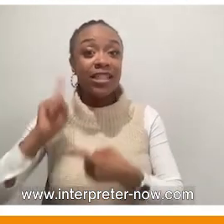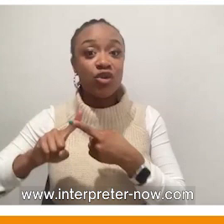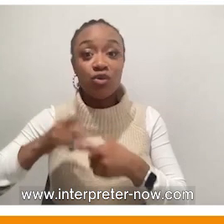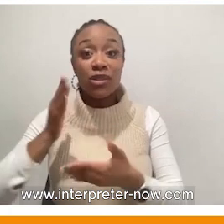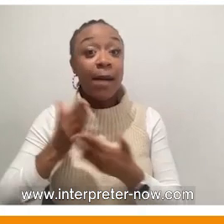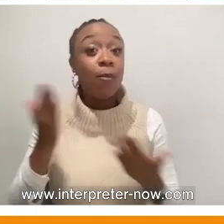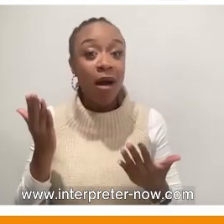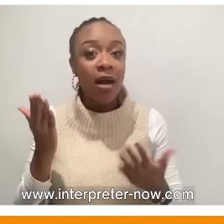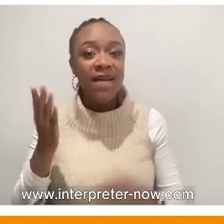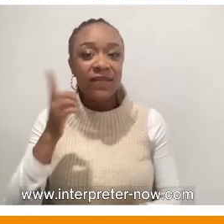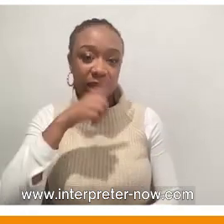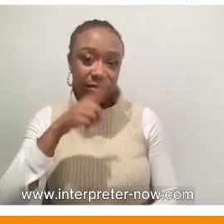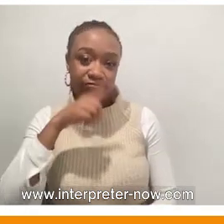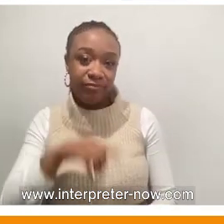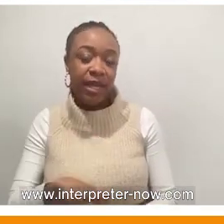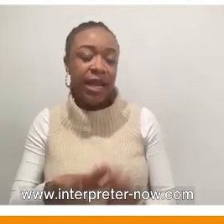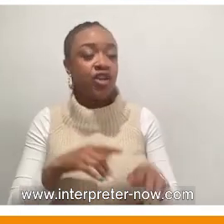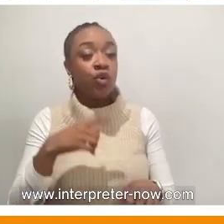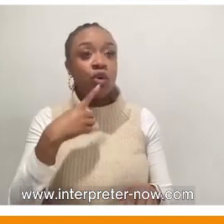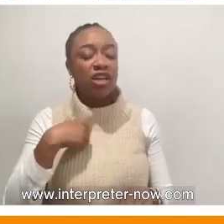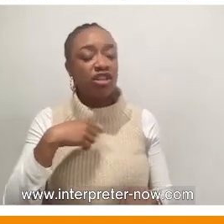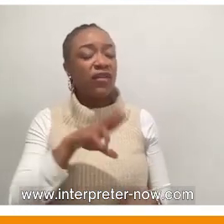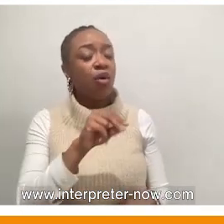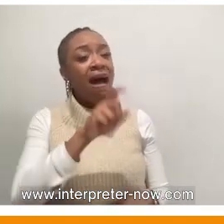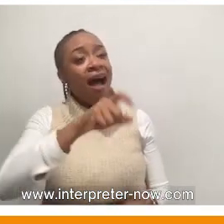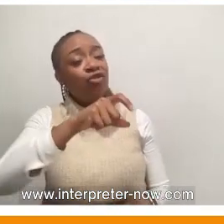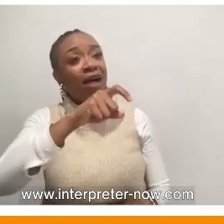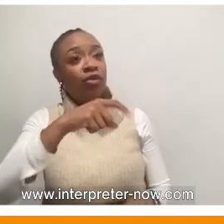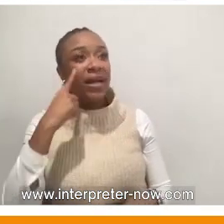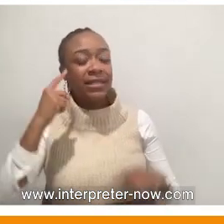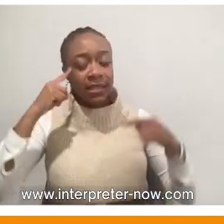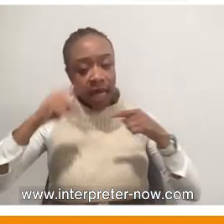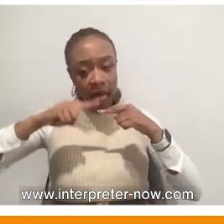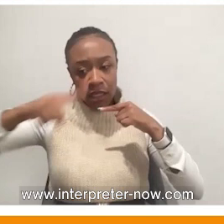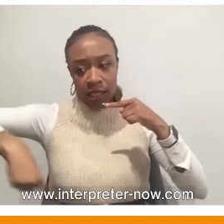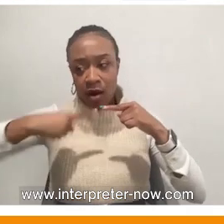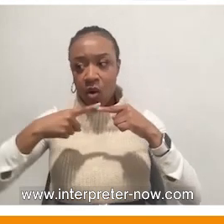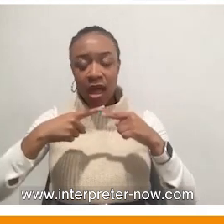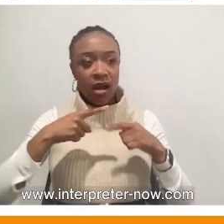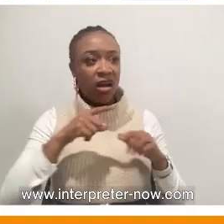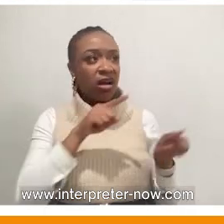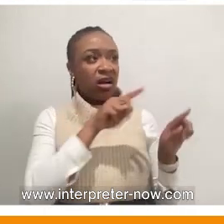But we don't realize that, we just keep telling ourselves: "No, we have to do that." Because it's that cycle of: "All right, nobody looks like me? Assimilate.